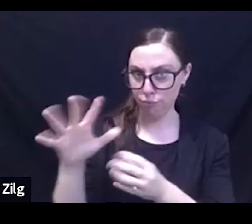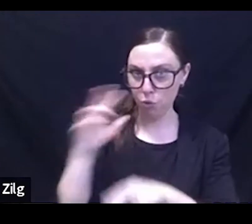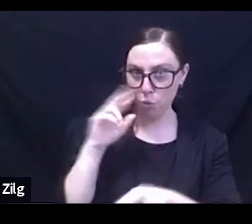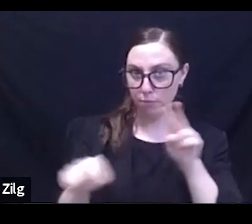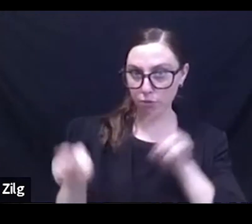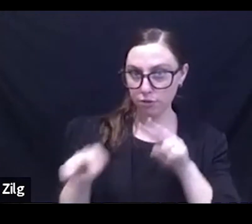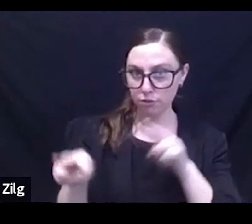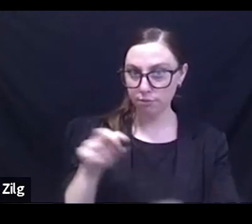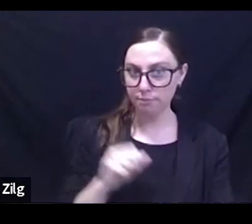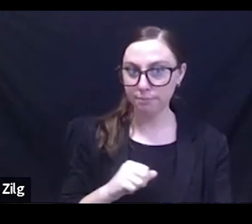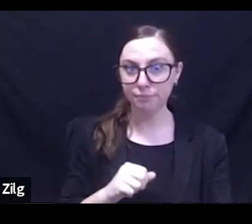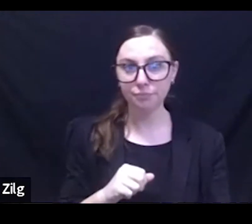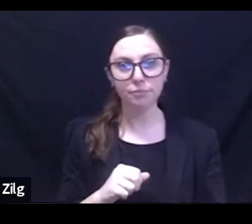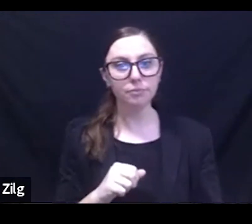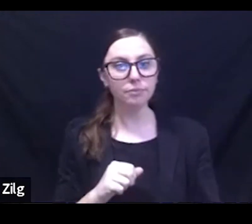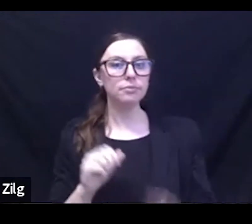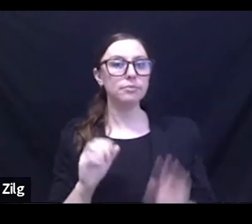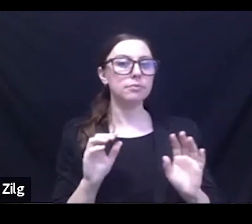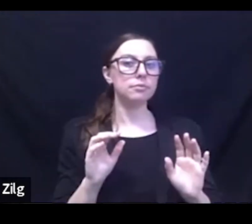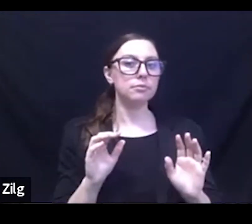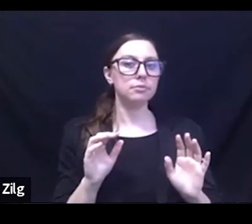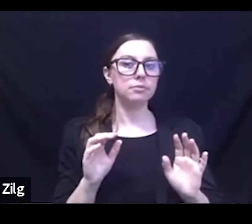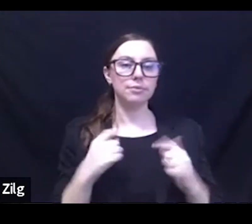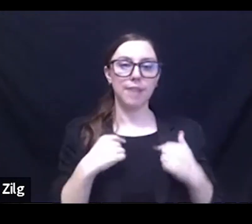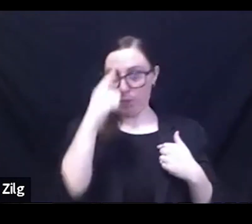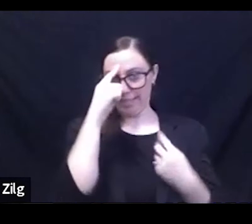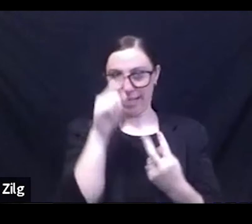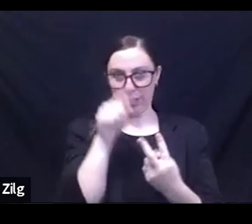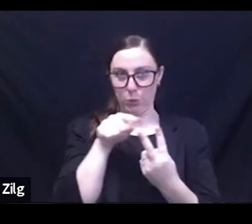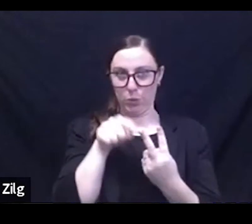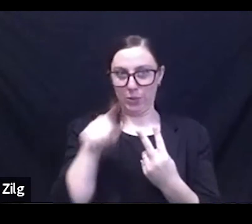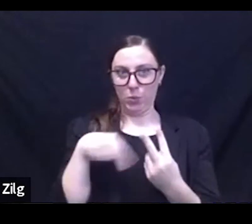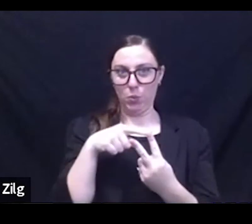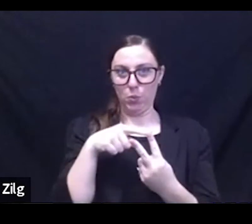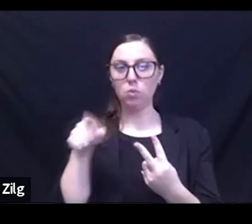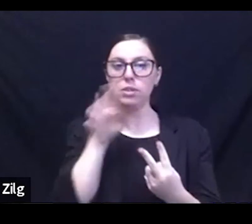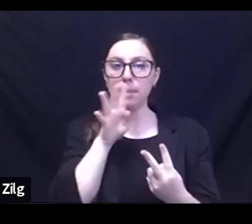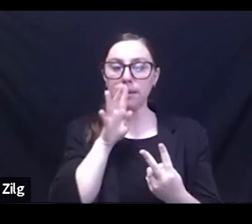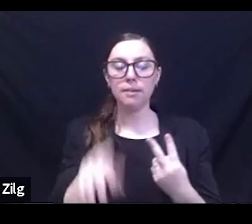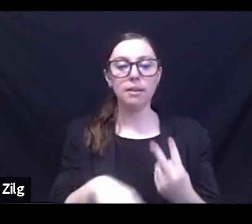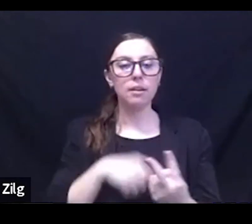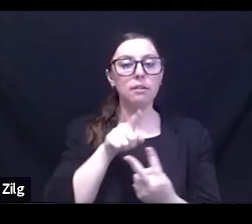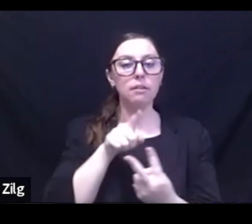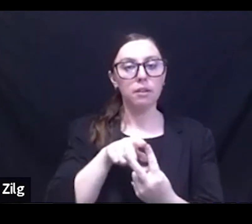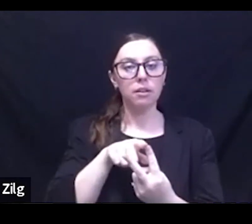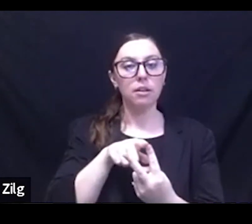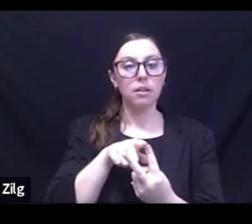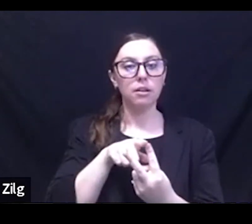observations in that regard? Dr. Mudrick: You know, I was thinking two things as you were speaking. One is that -- this is with